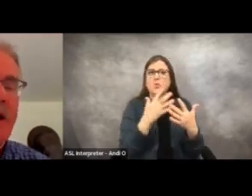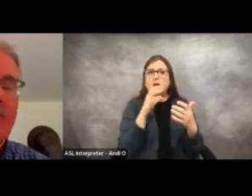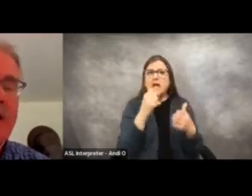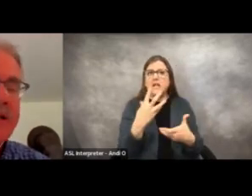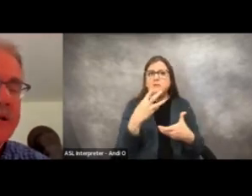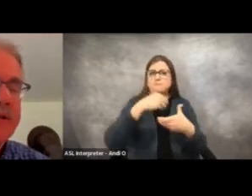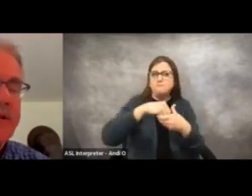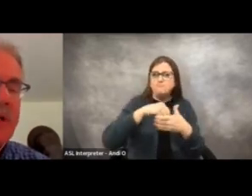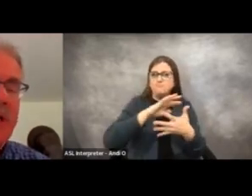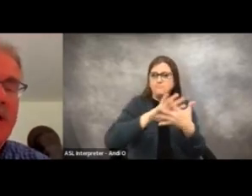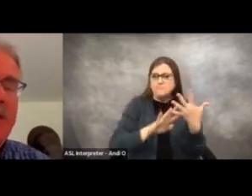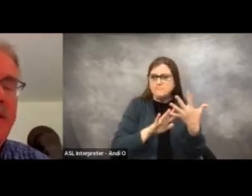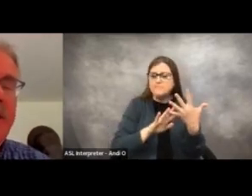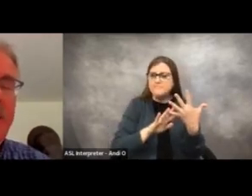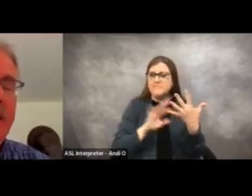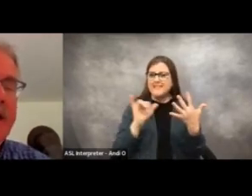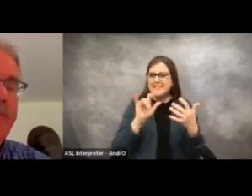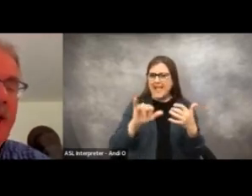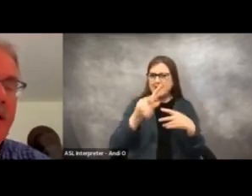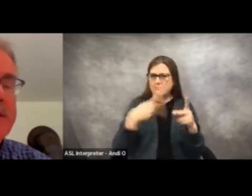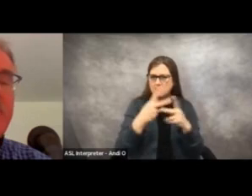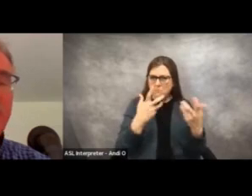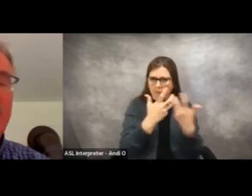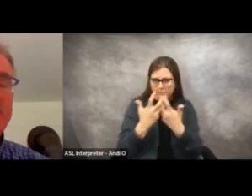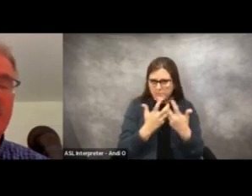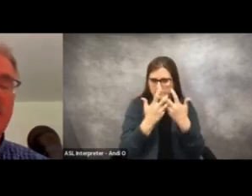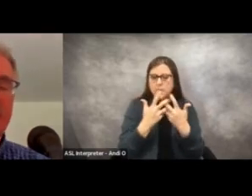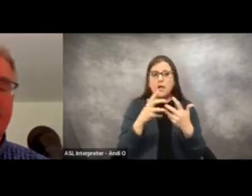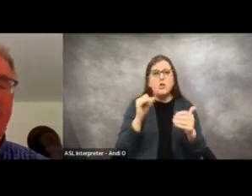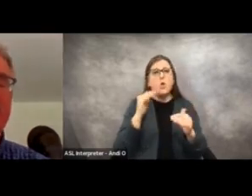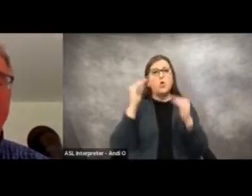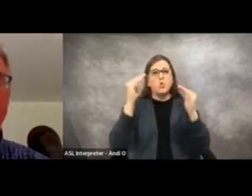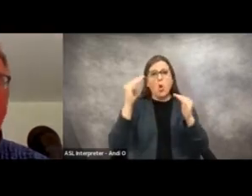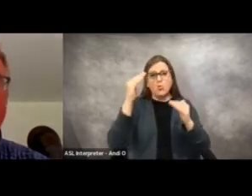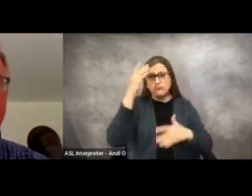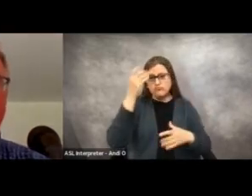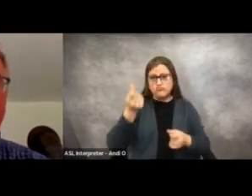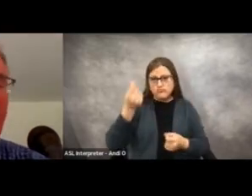accommodations, the adult symptom questionnaire and the juvenile symptom questionnaire